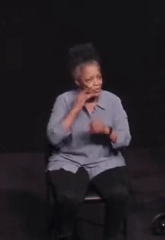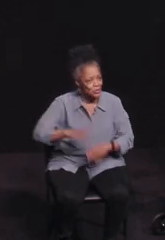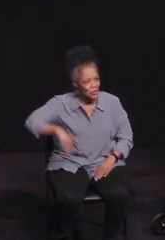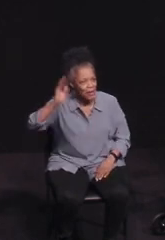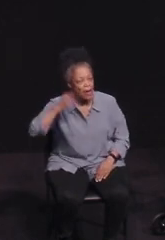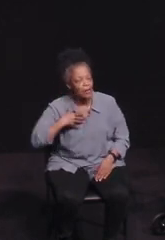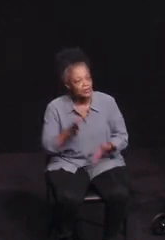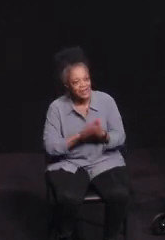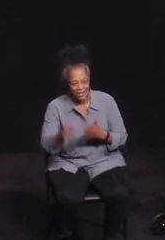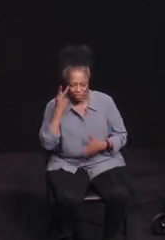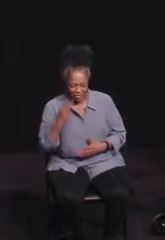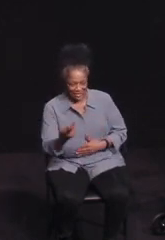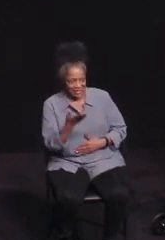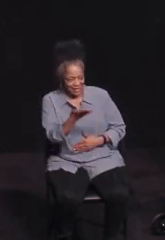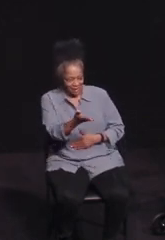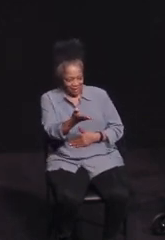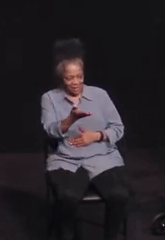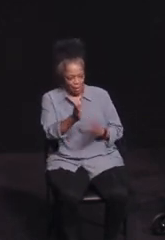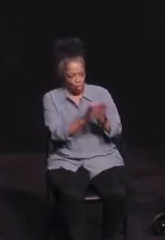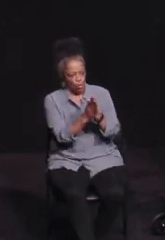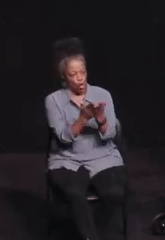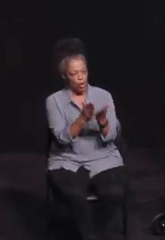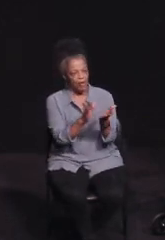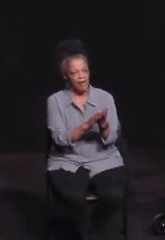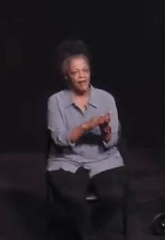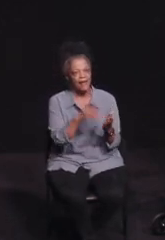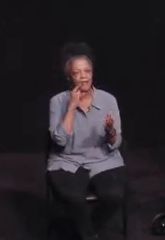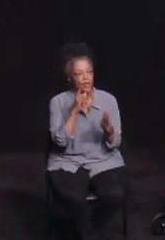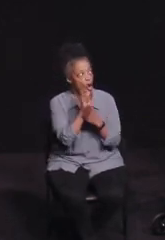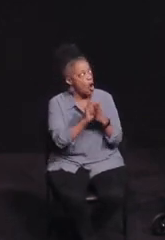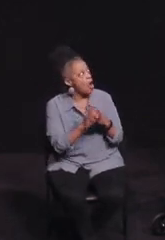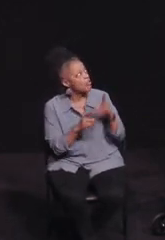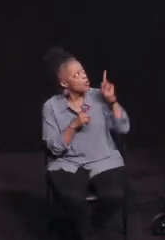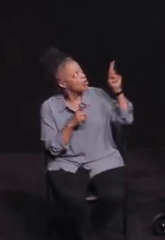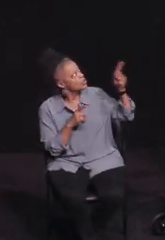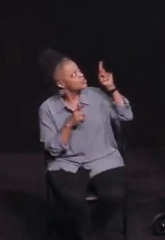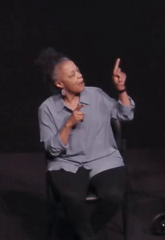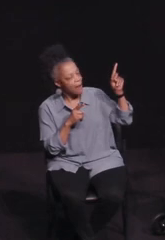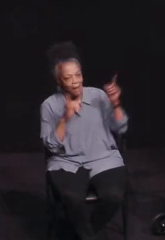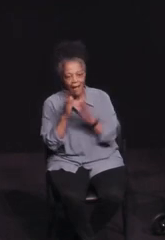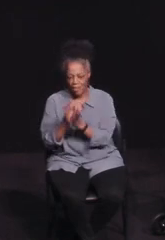So it was nice to see--to put the authors to the cover of